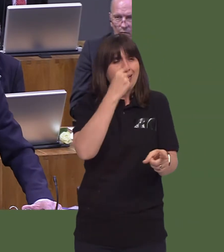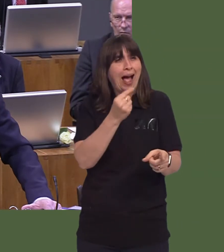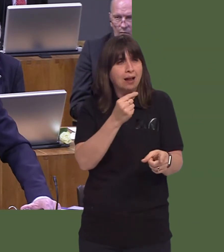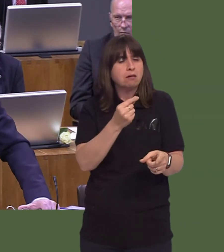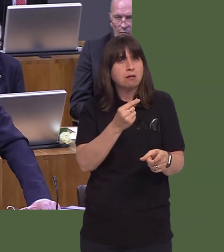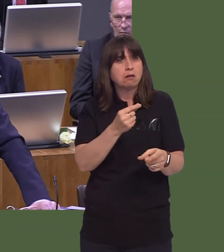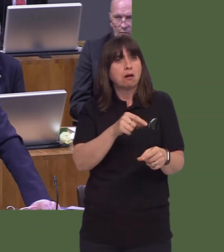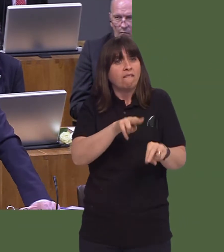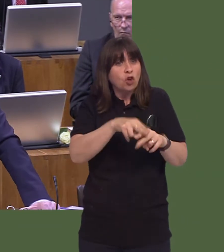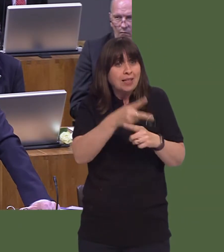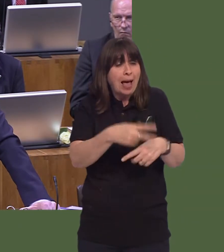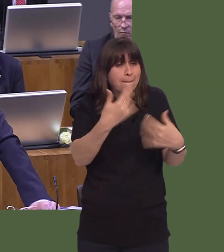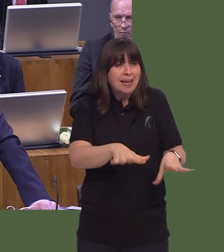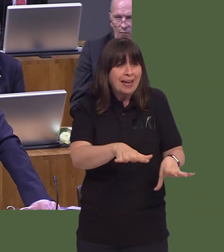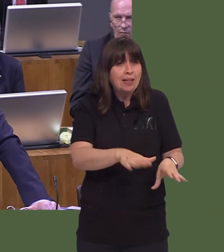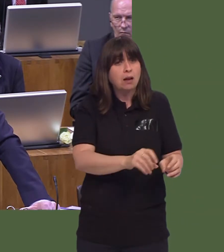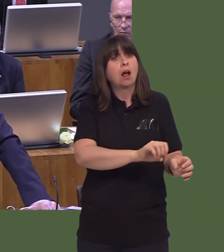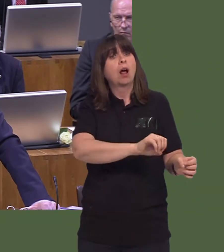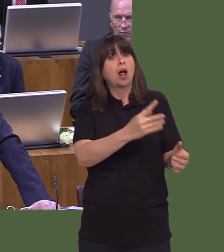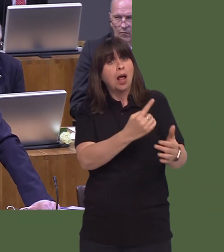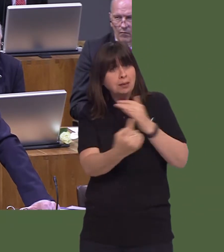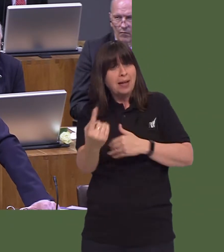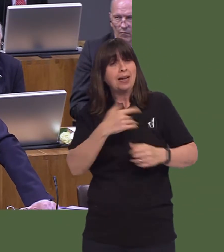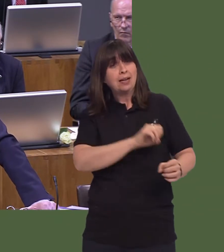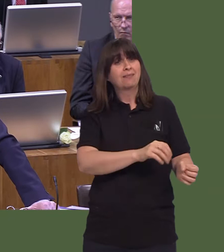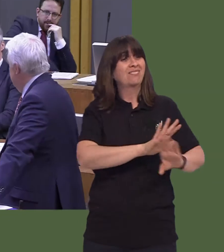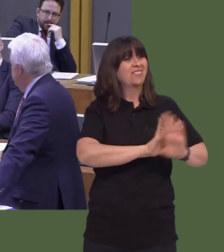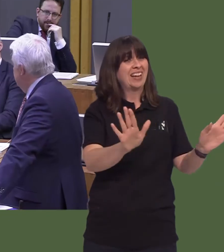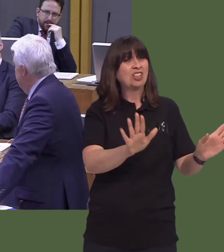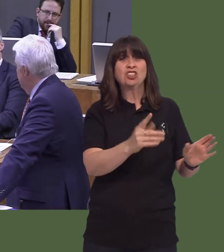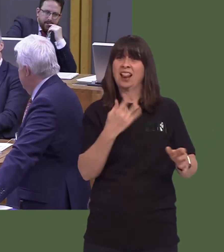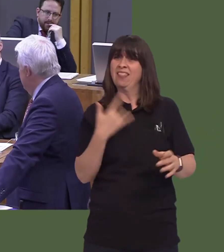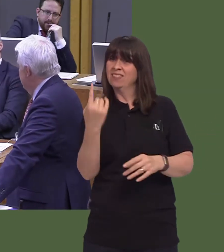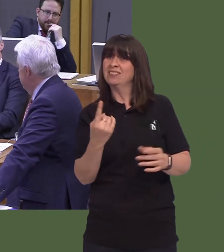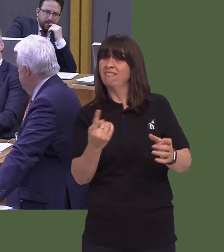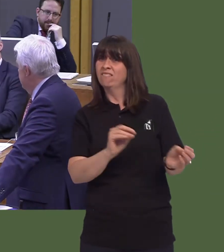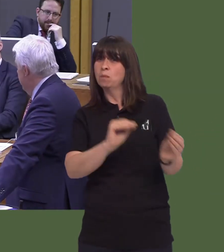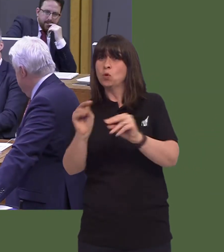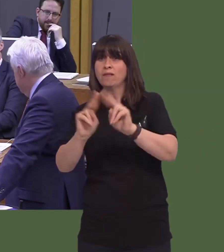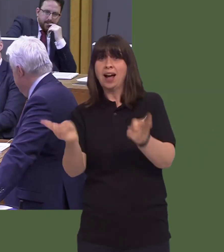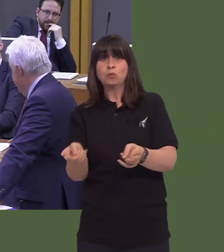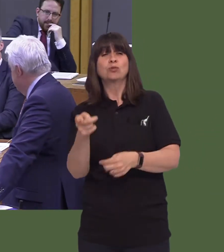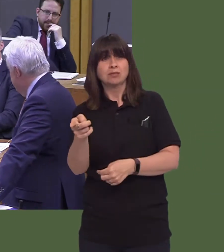council tax. I would not think it's a massive financial hit on the budgets of local authorities. I very much welcome what Torfaen has done, and the other local authorities.